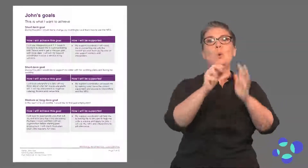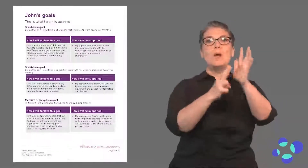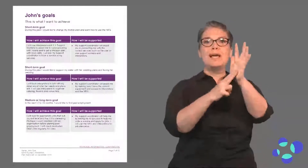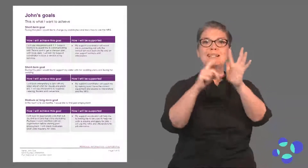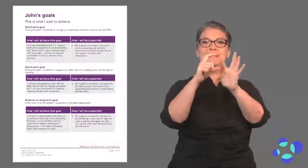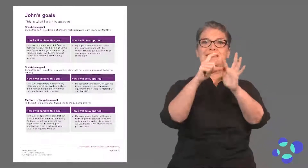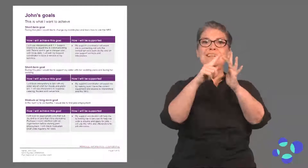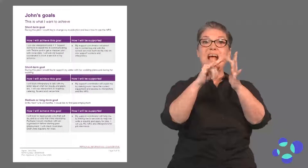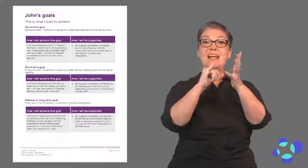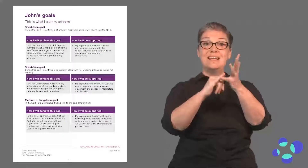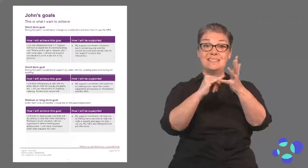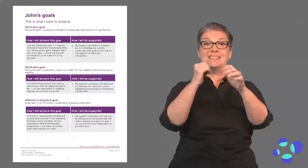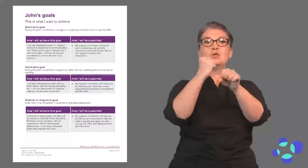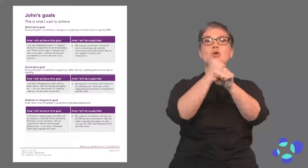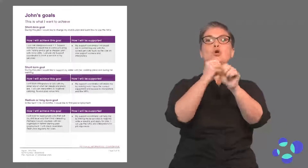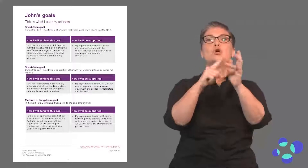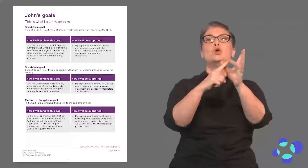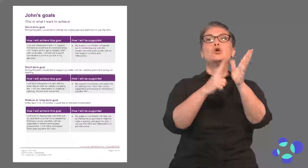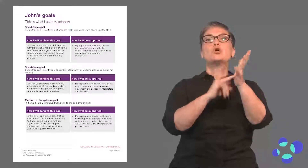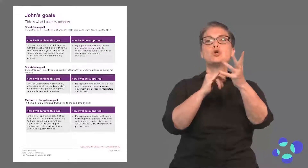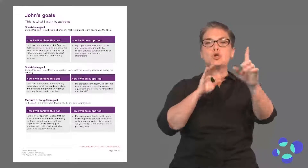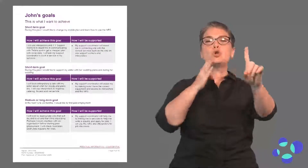Next, we see NDIS goals.